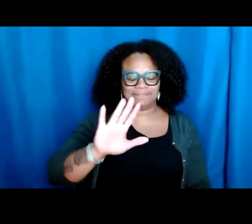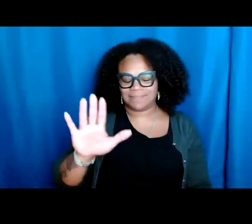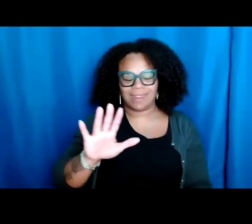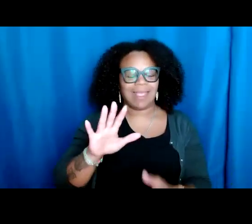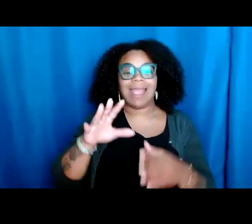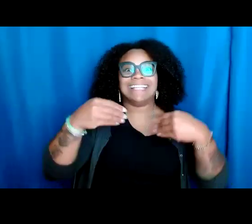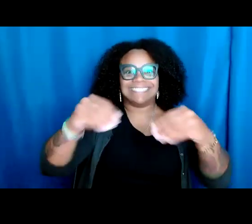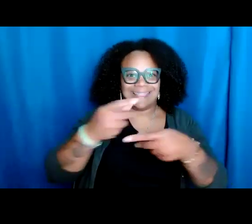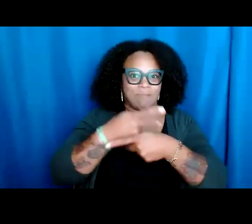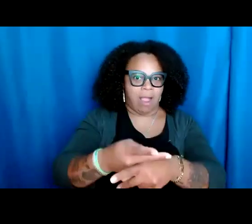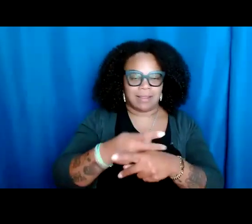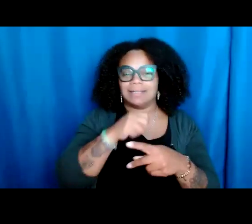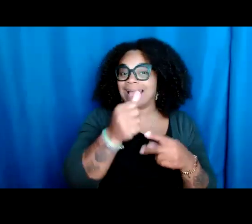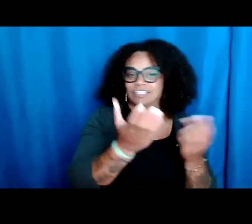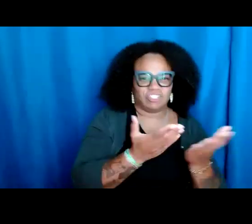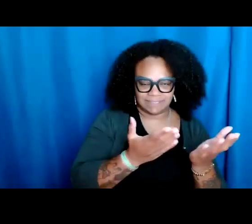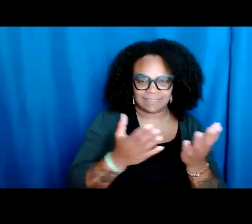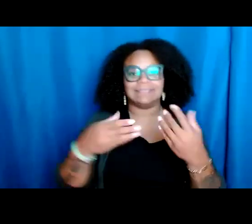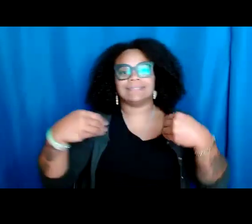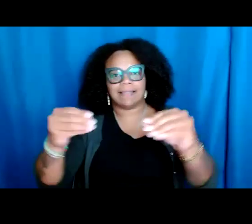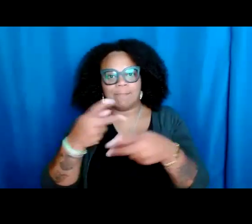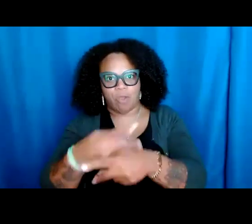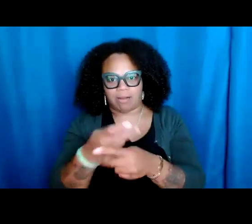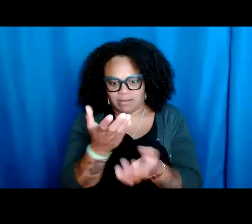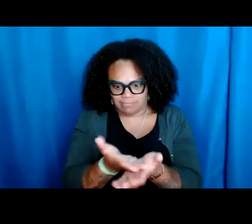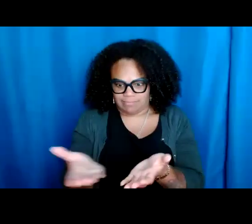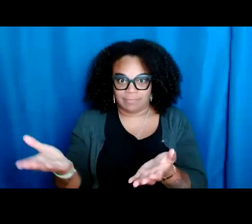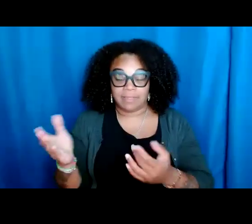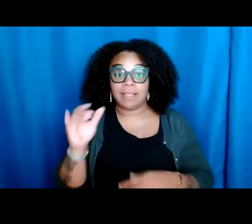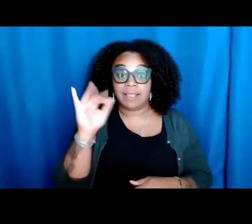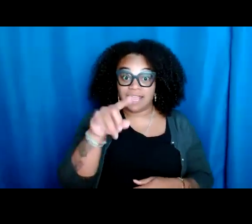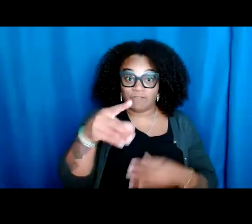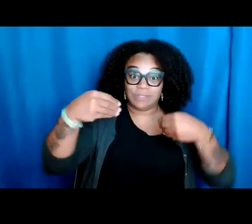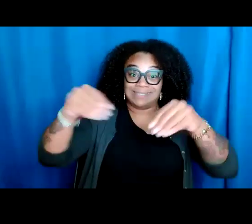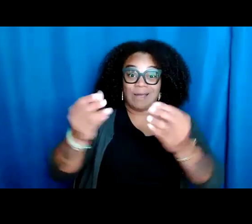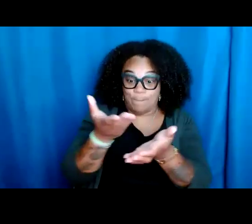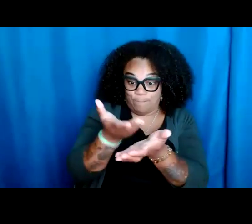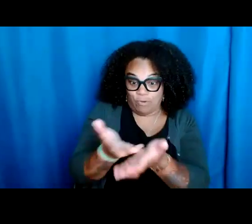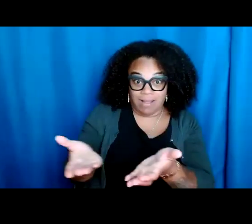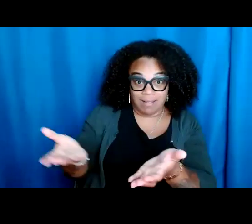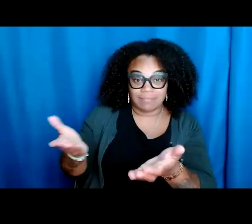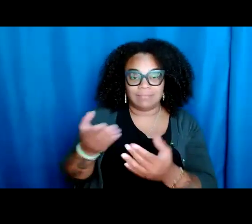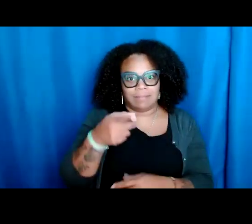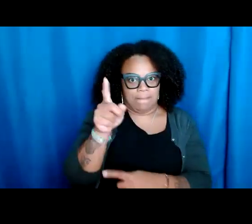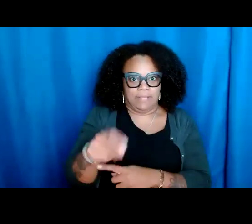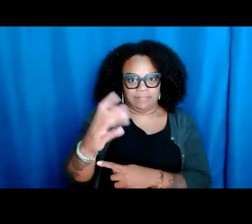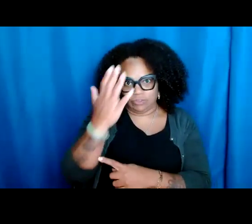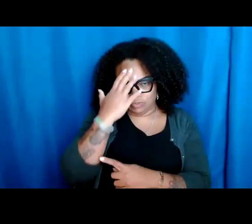not services, but products. Because if you sell products, you also need to know your gross profit.